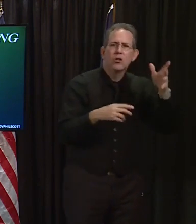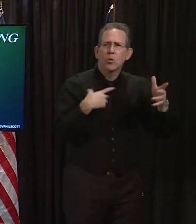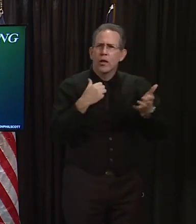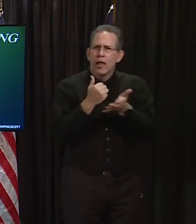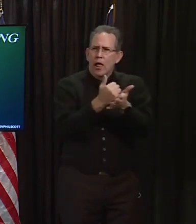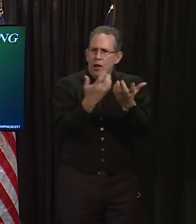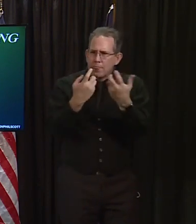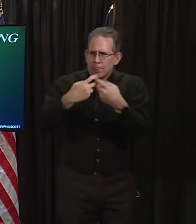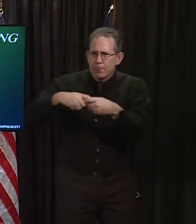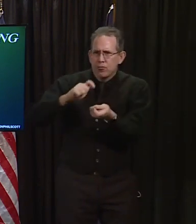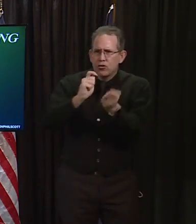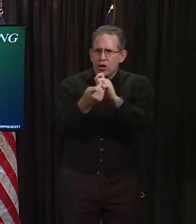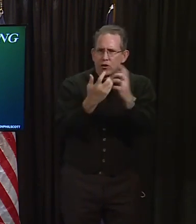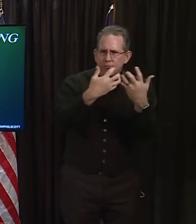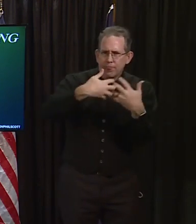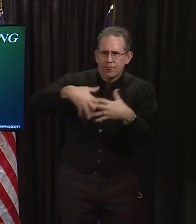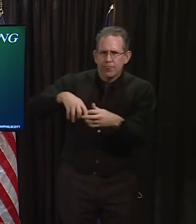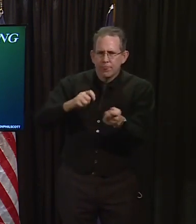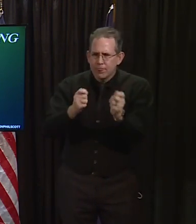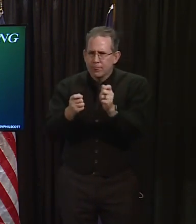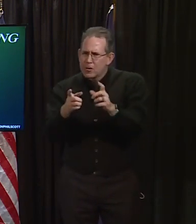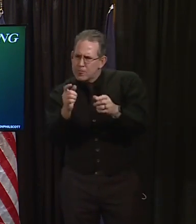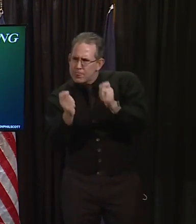moments and the details of implementing the new system.